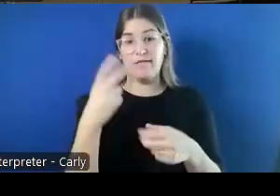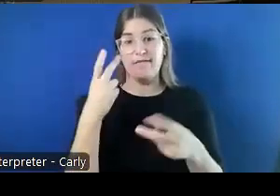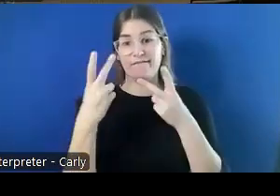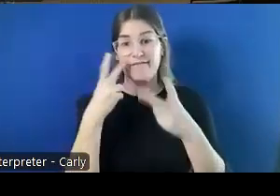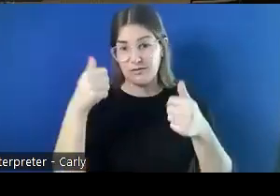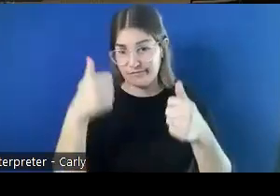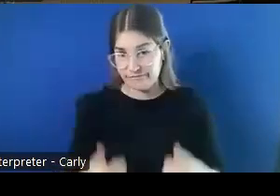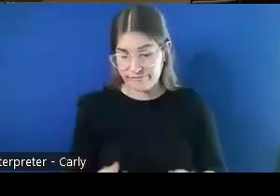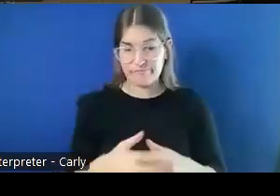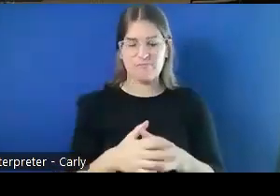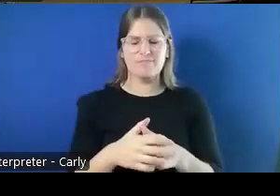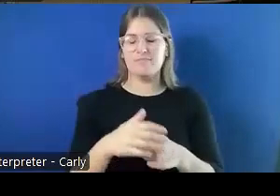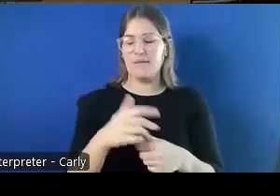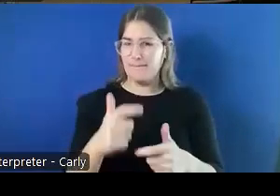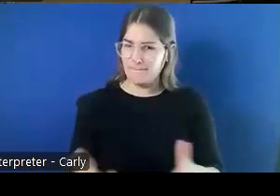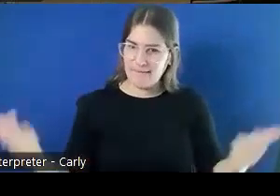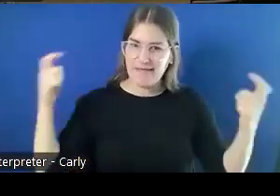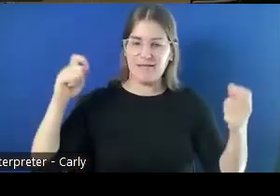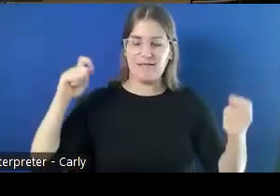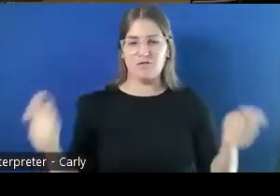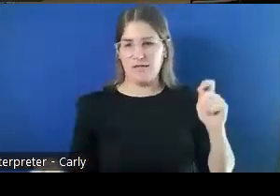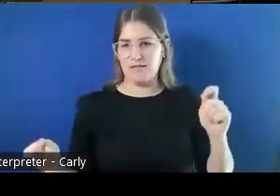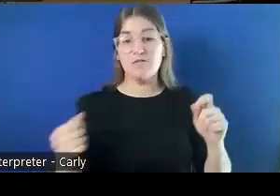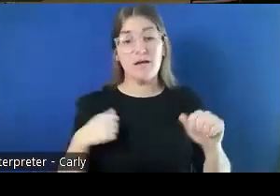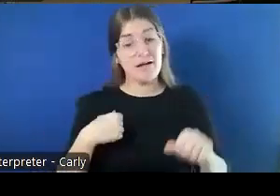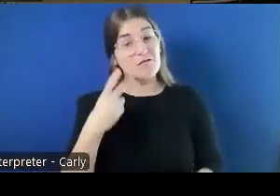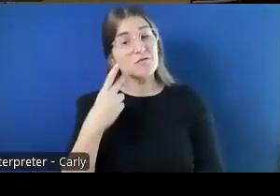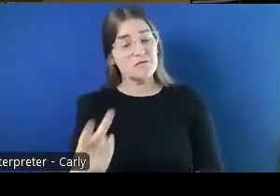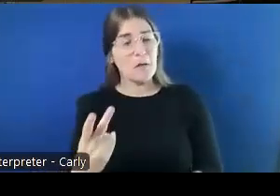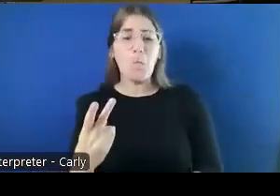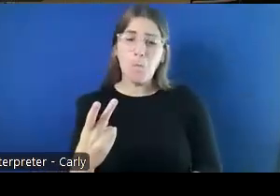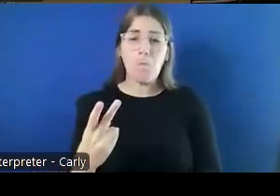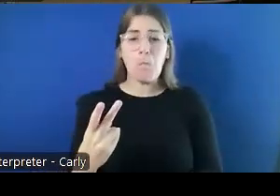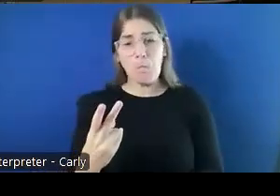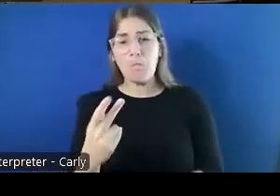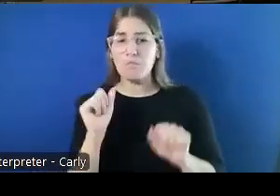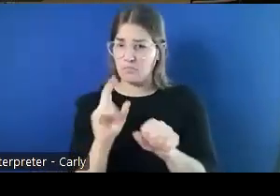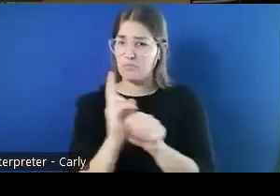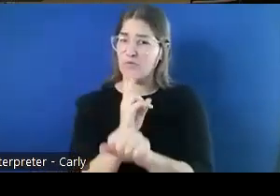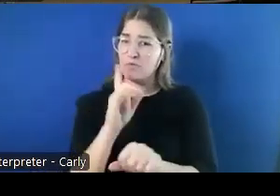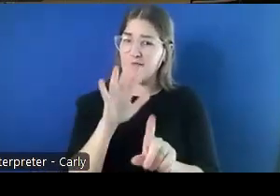major life change I do I I do see where it could be adapted in that context to serve that as well